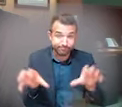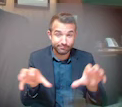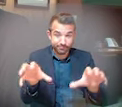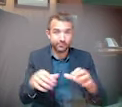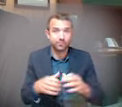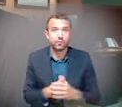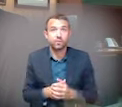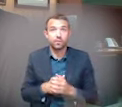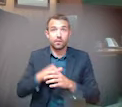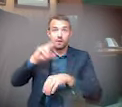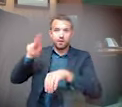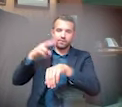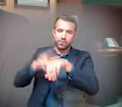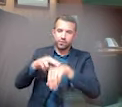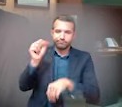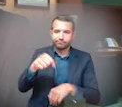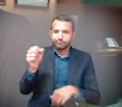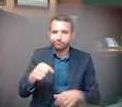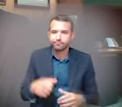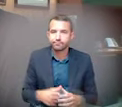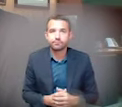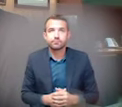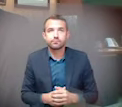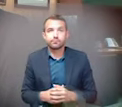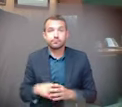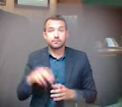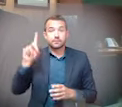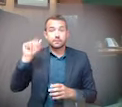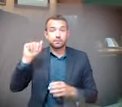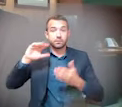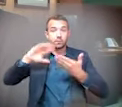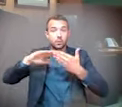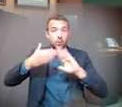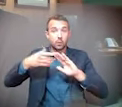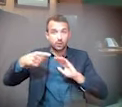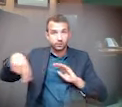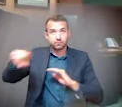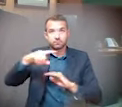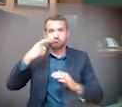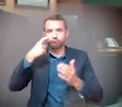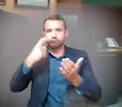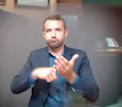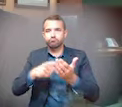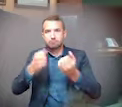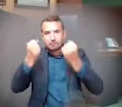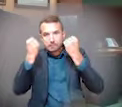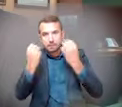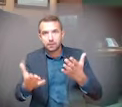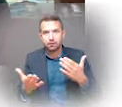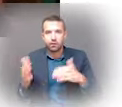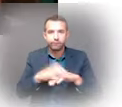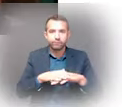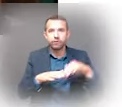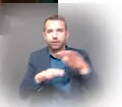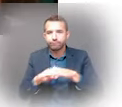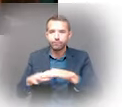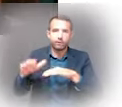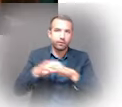And of course, I think the disability community is intersecting with both of the pandemics that we're dealing with right now.